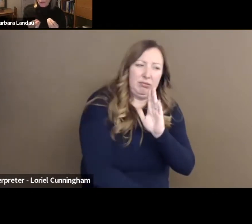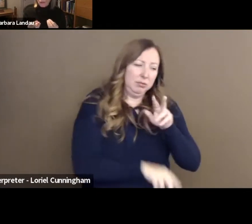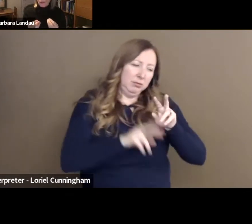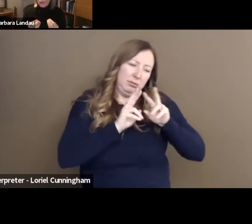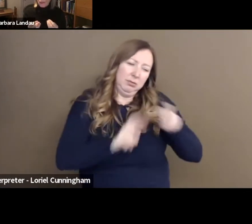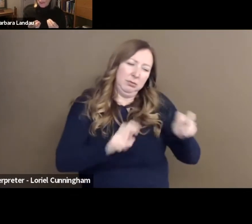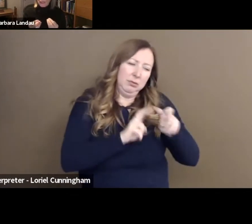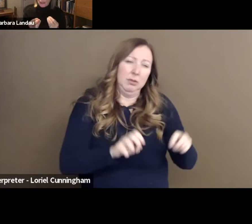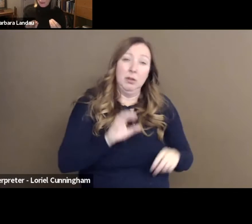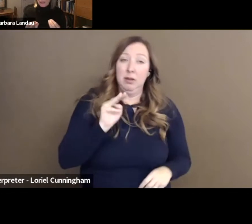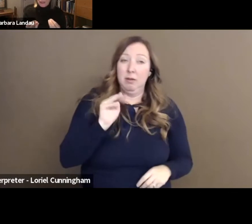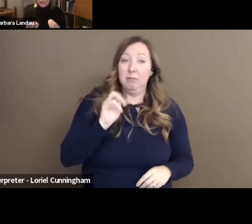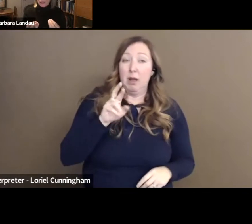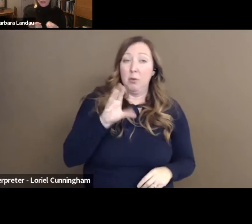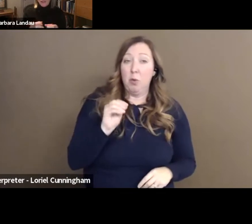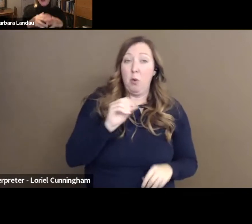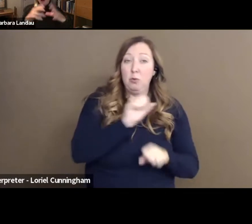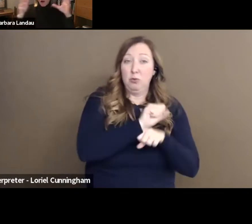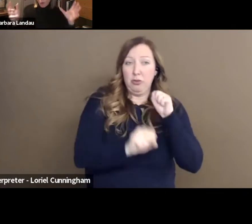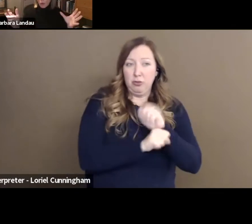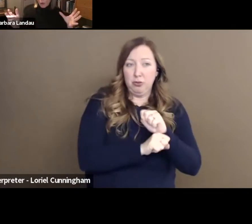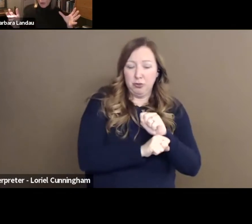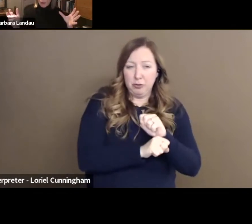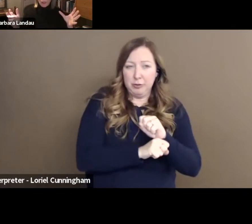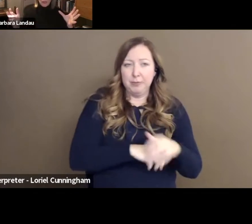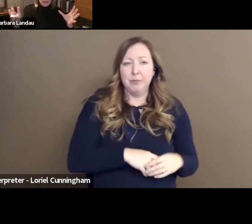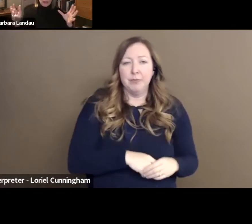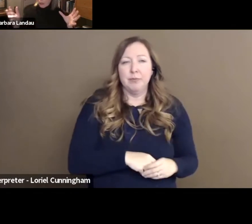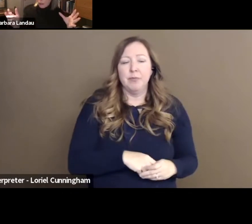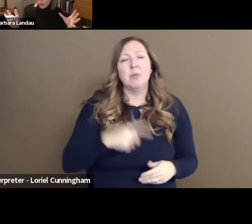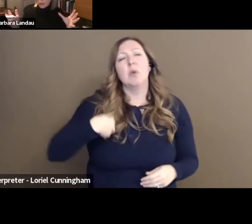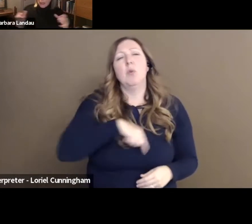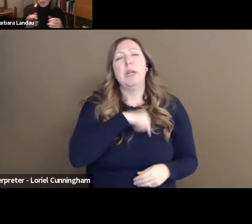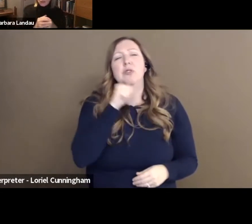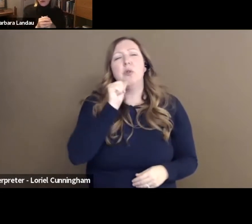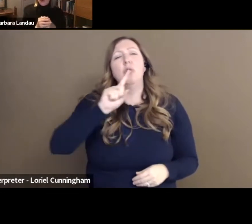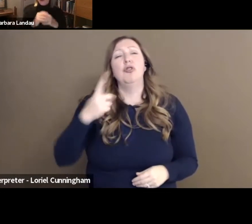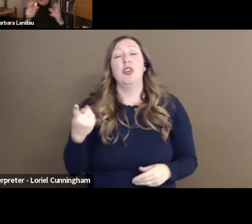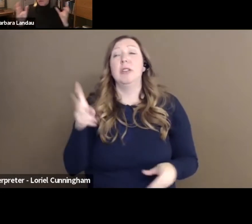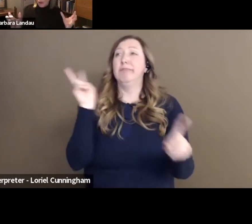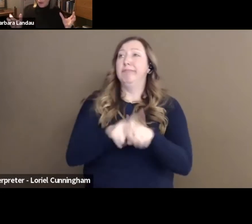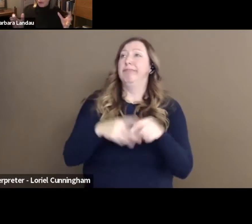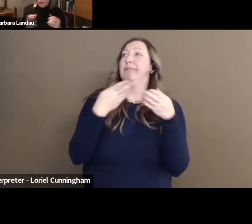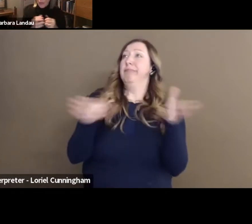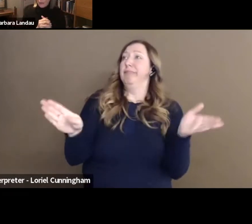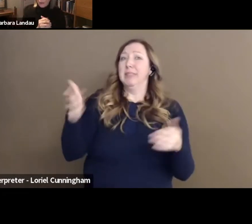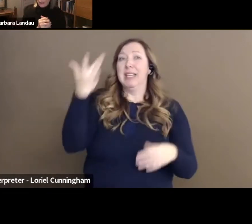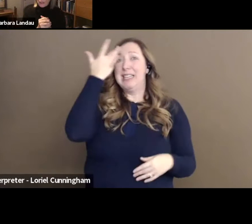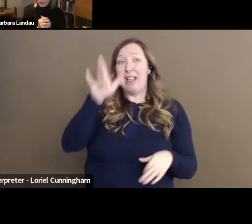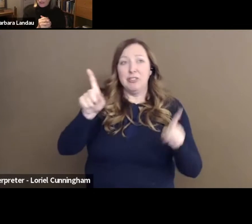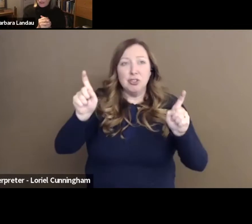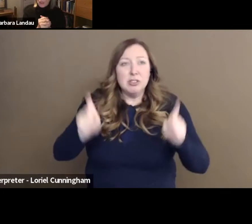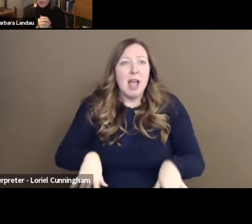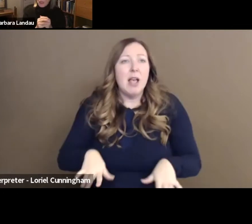do things like simply using overall intelligence tests or overall vocabulary